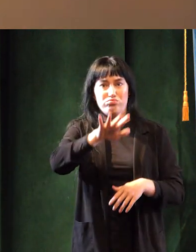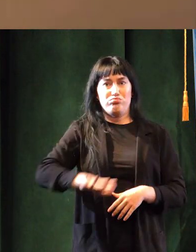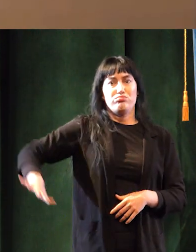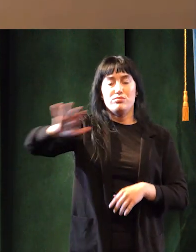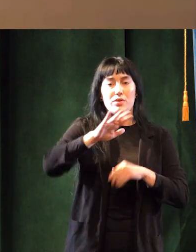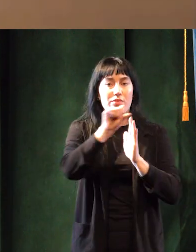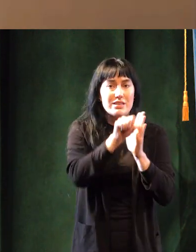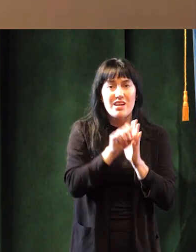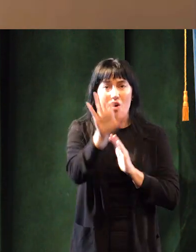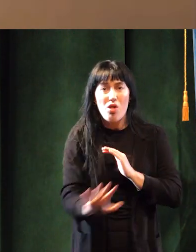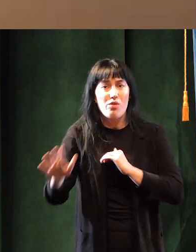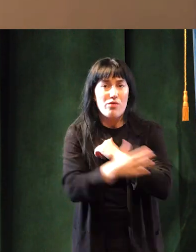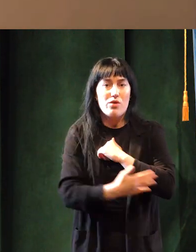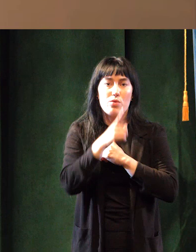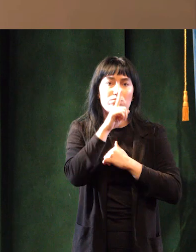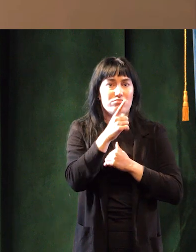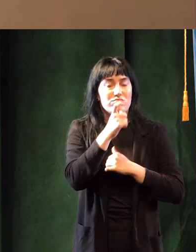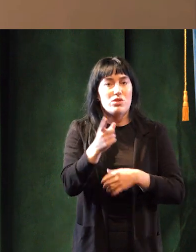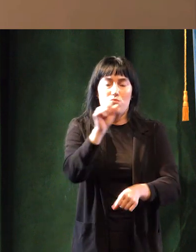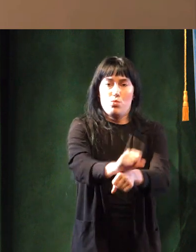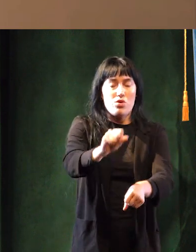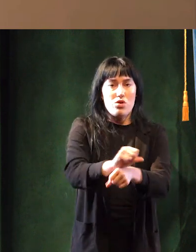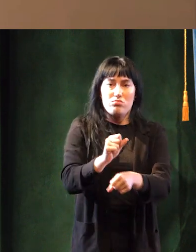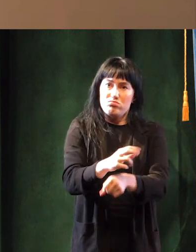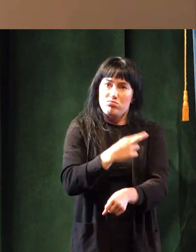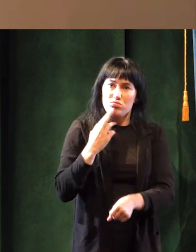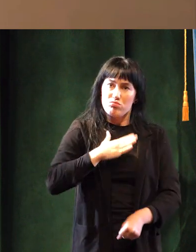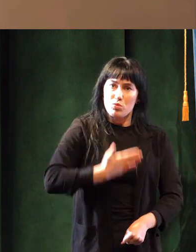state and nation who are serving on the frontlines risking their lives in the